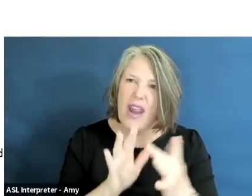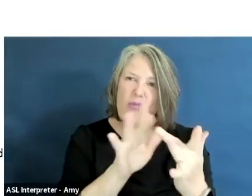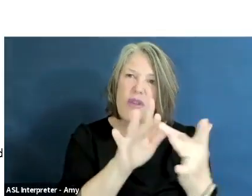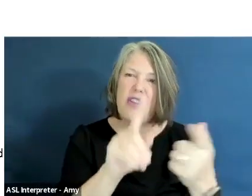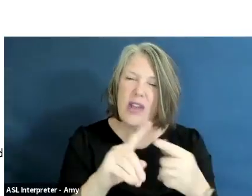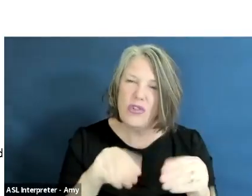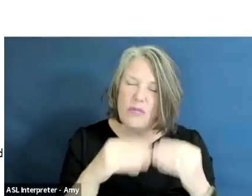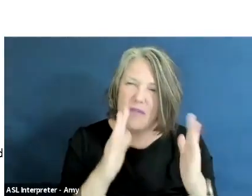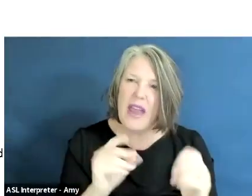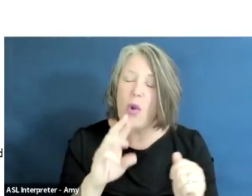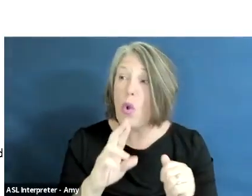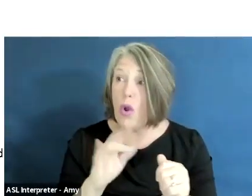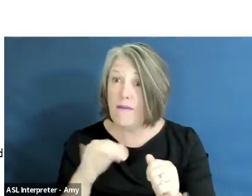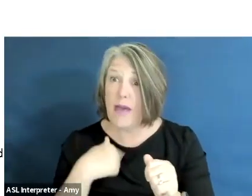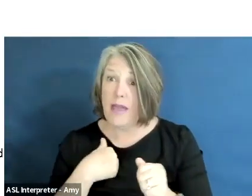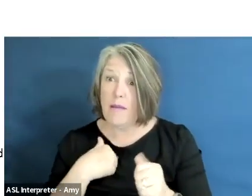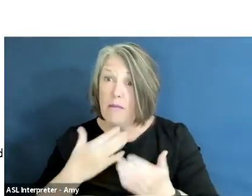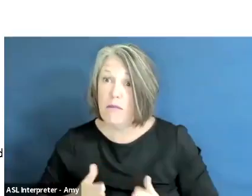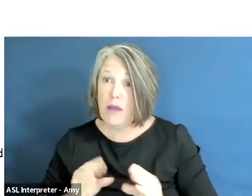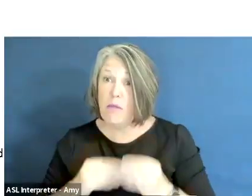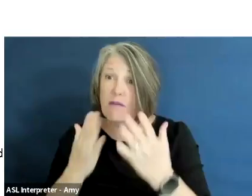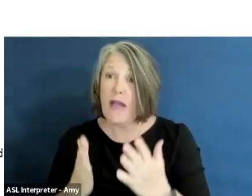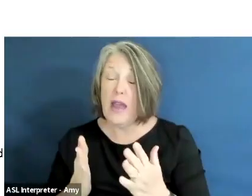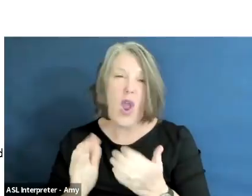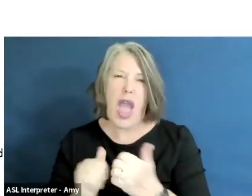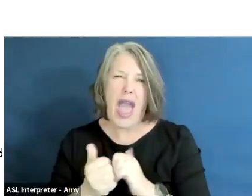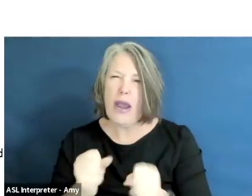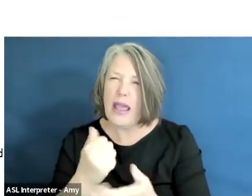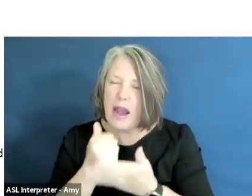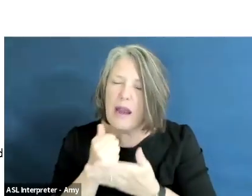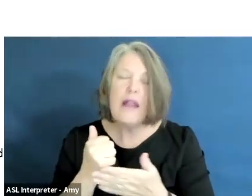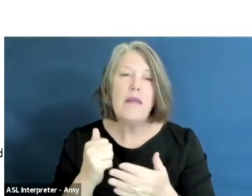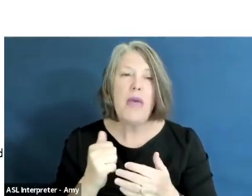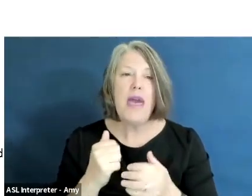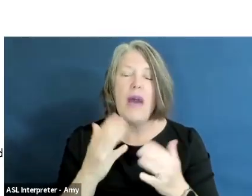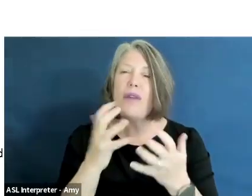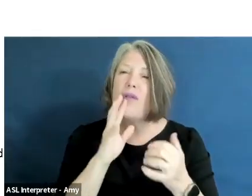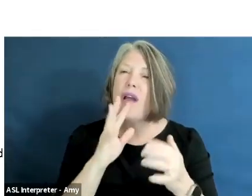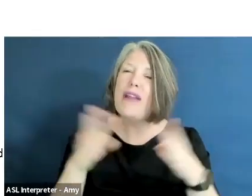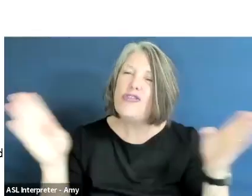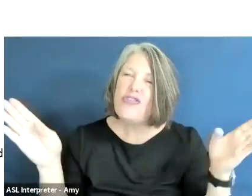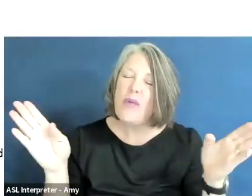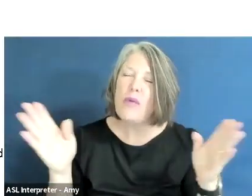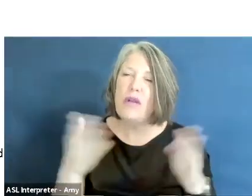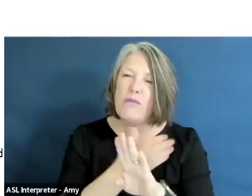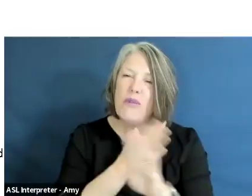how can I do a better job of doing this? I'm going to talk about the general preconception health, and then I'm going to talk about